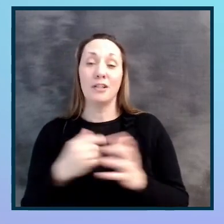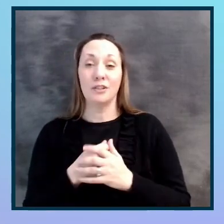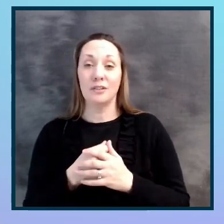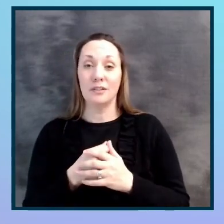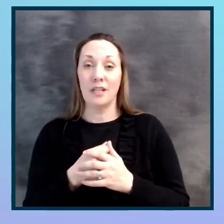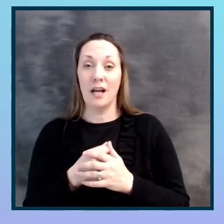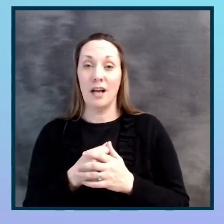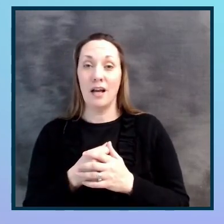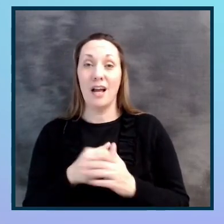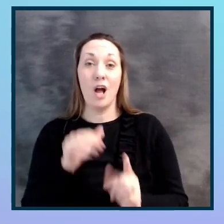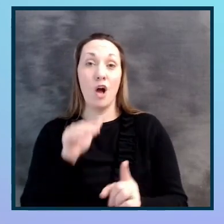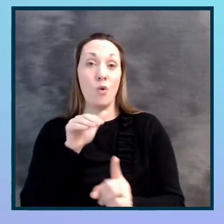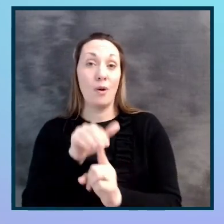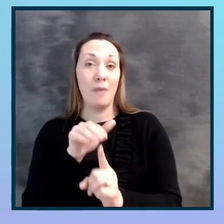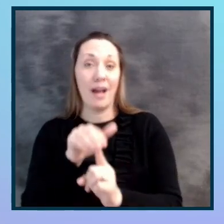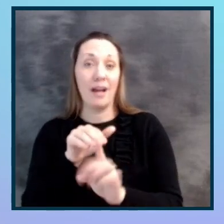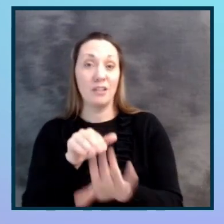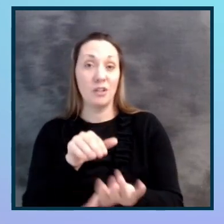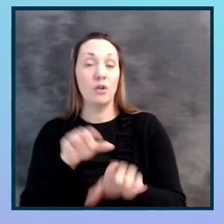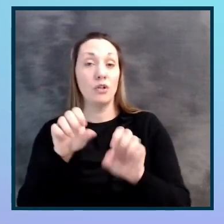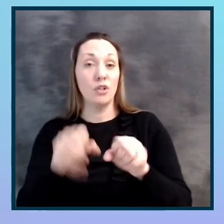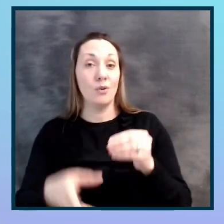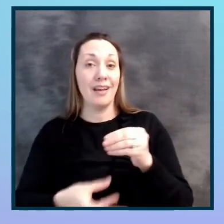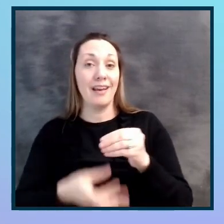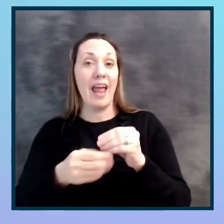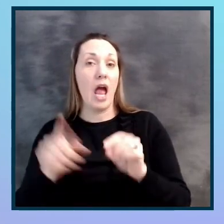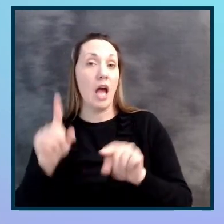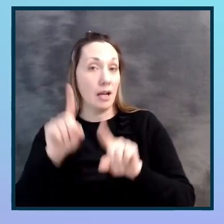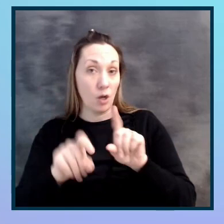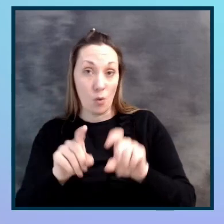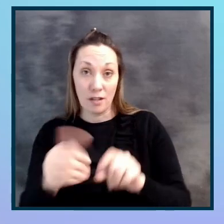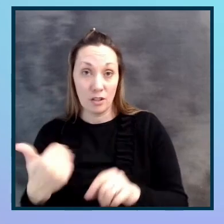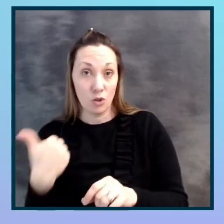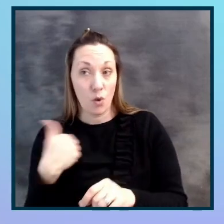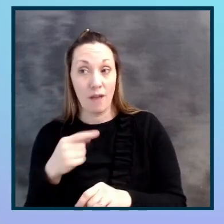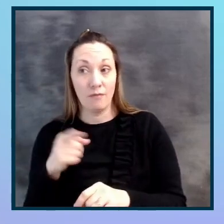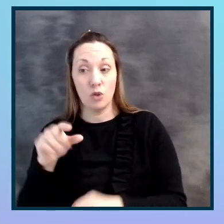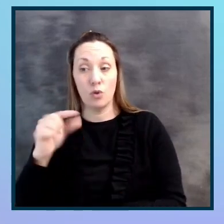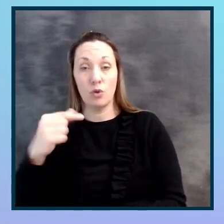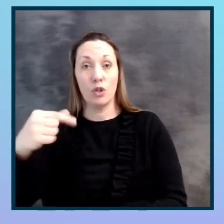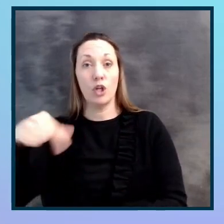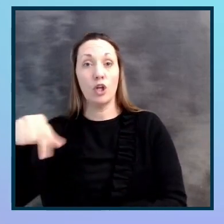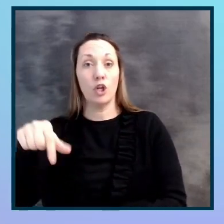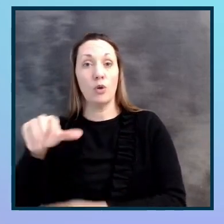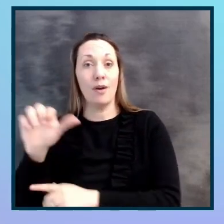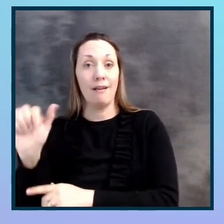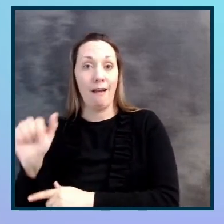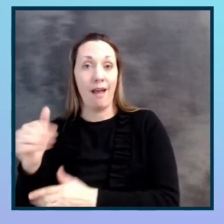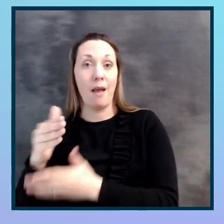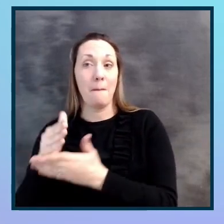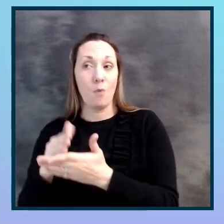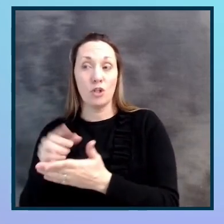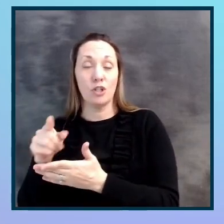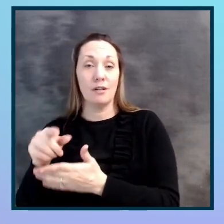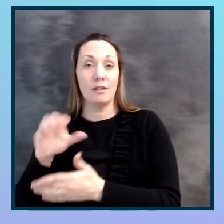A reminder, you can add any questions that you have to the Q and A portion of chat. We do have quite a few coming in.